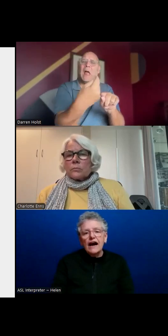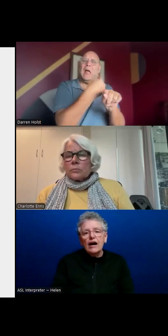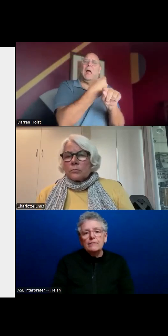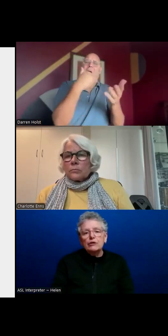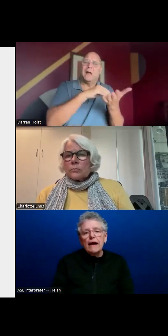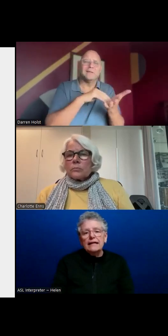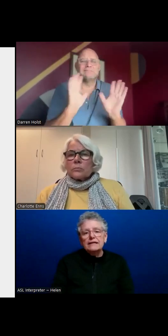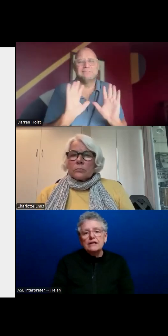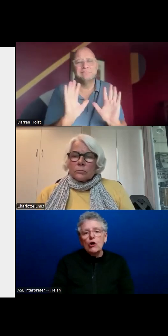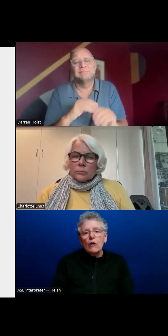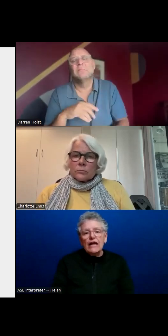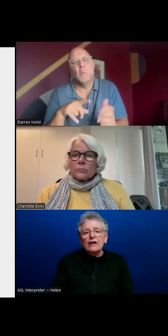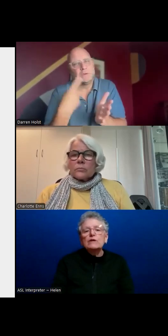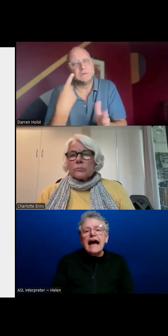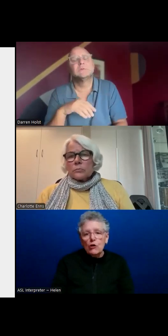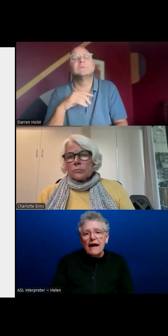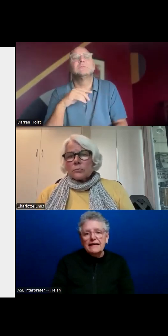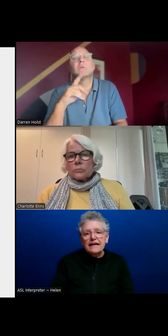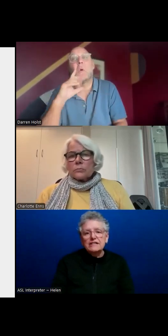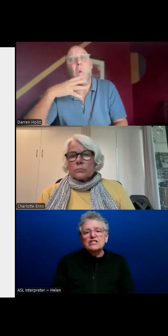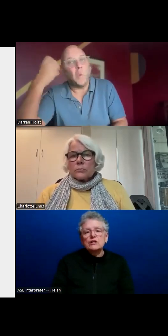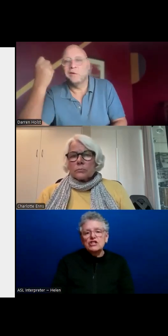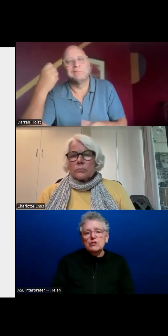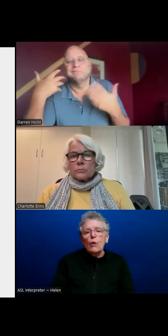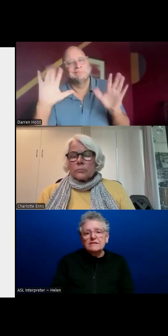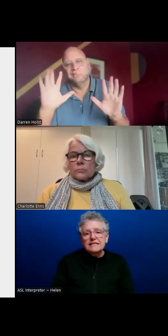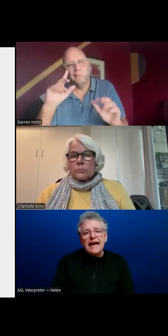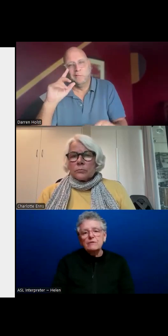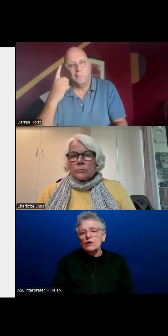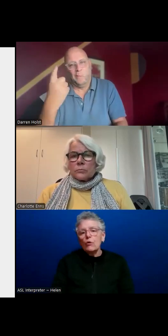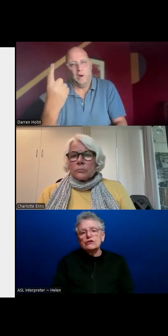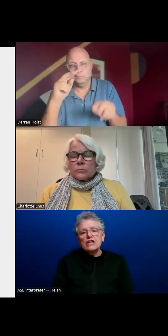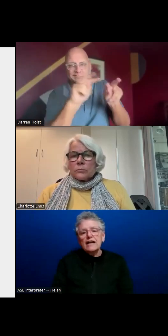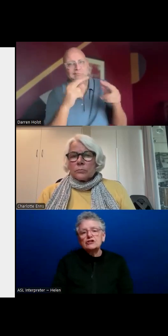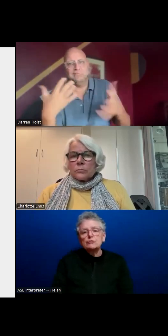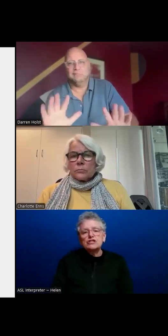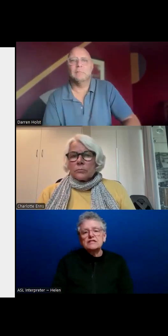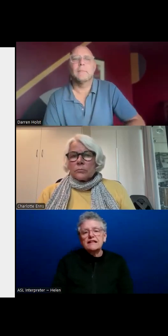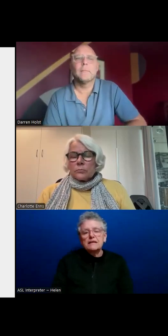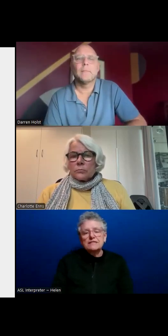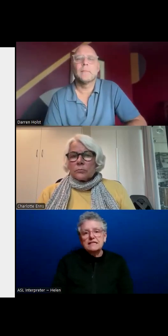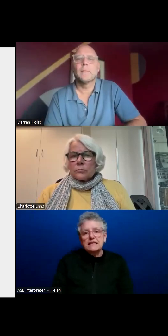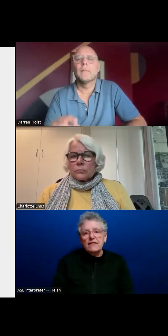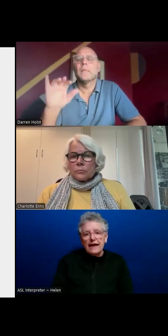and then you might go-- You would not go back again. Just-just once. And with an older child, you would just let them